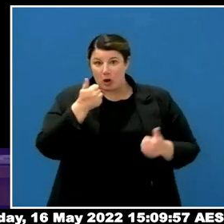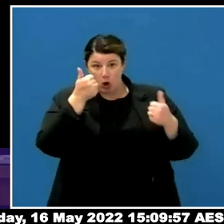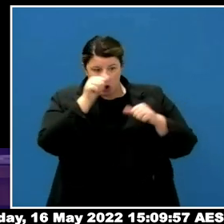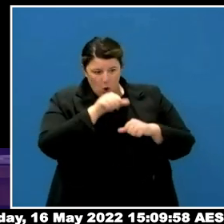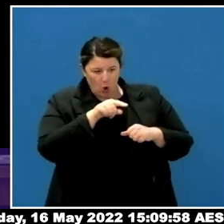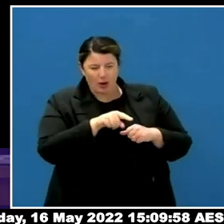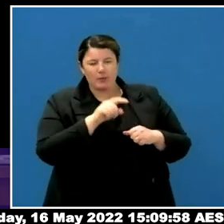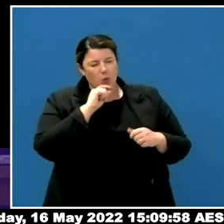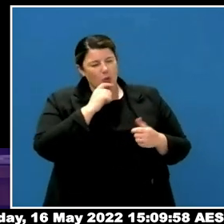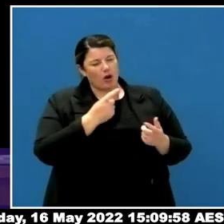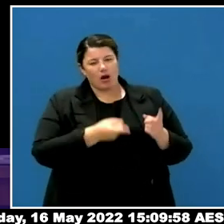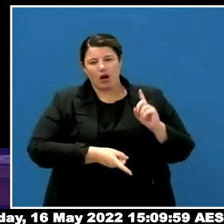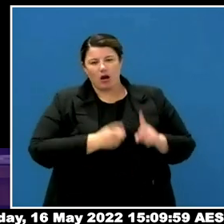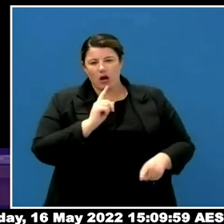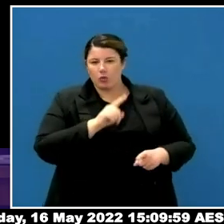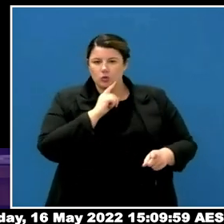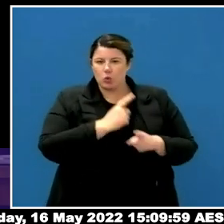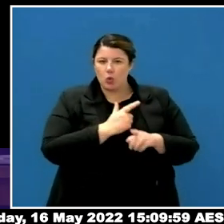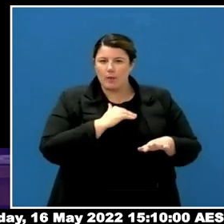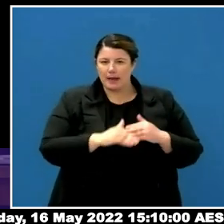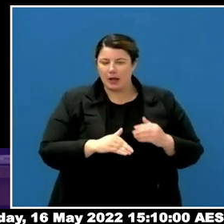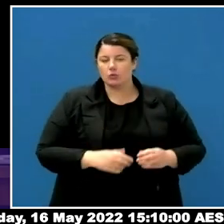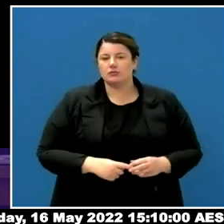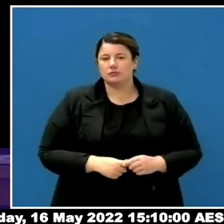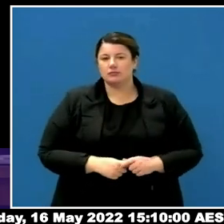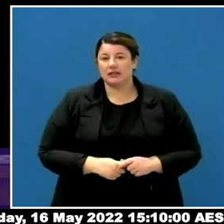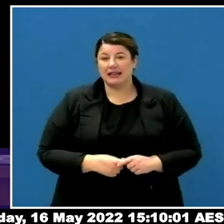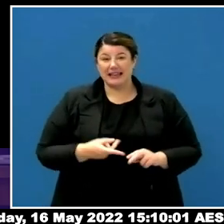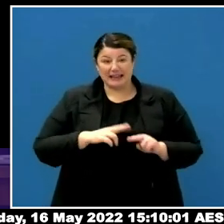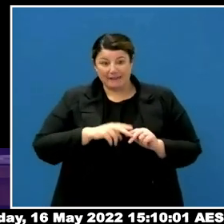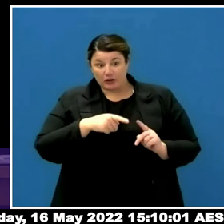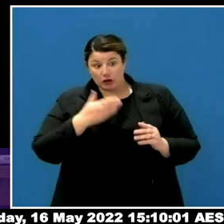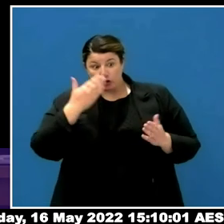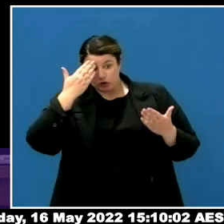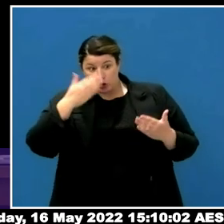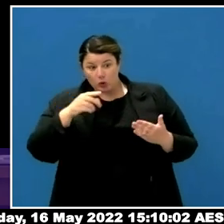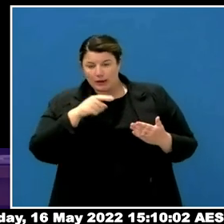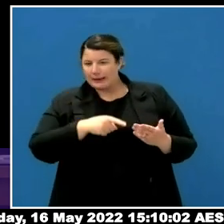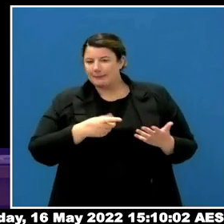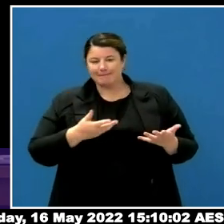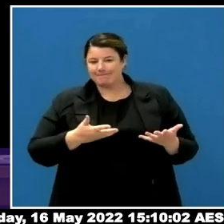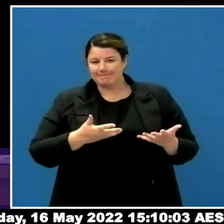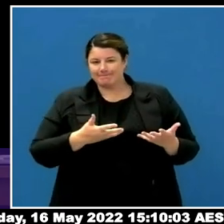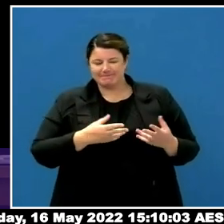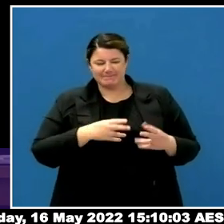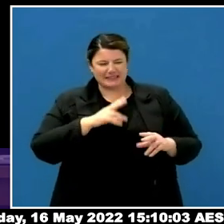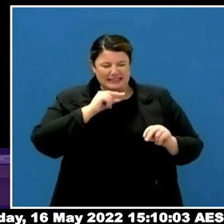The wider community don't really understand what he's saying, but those closest to him